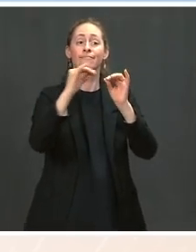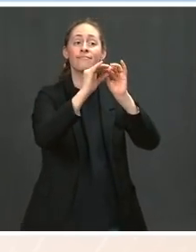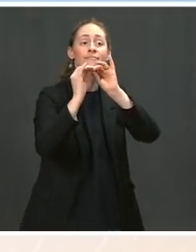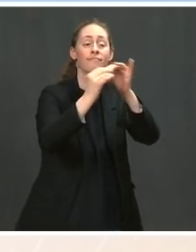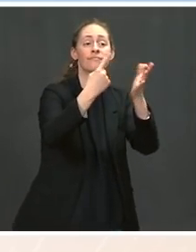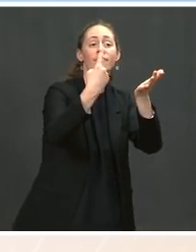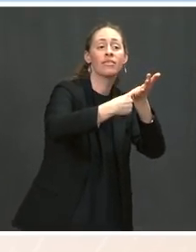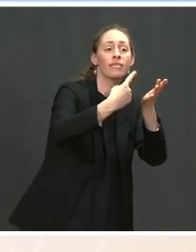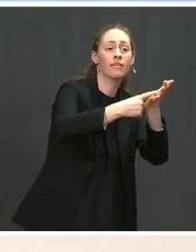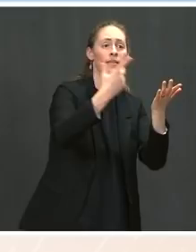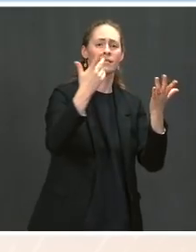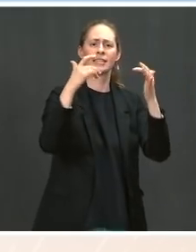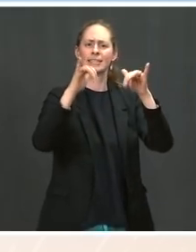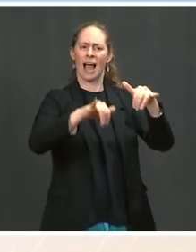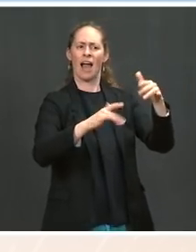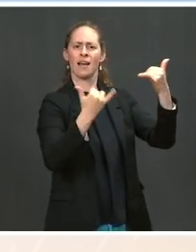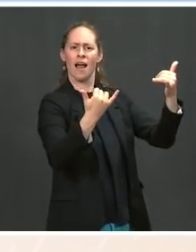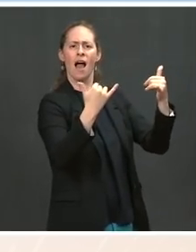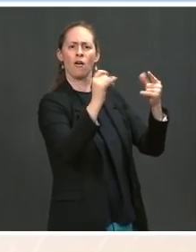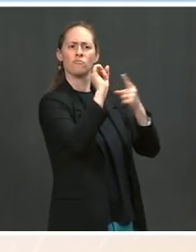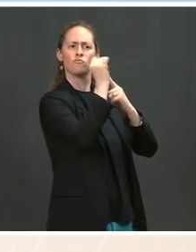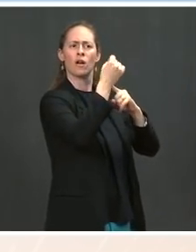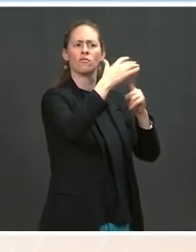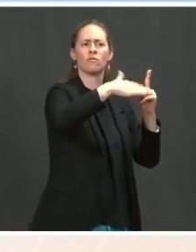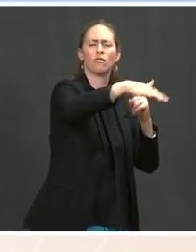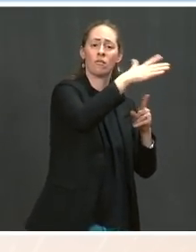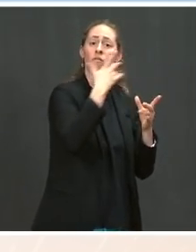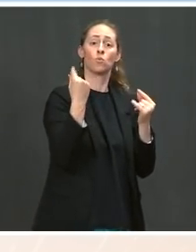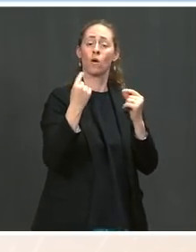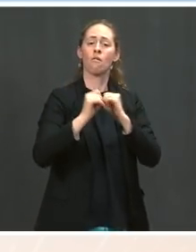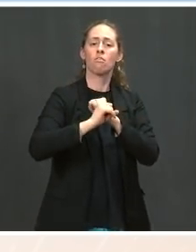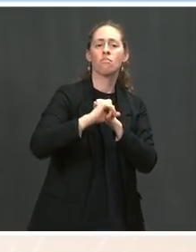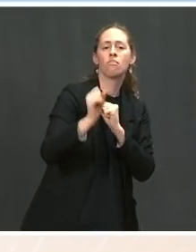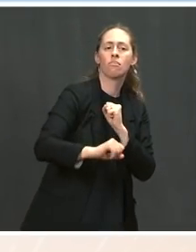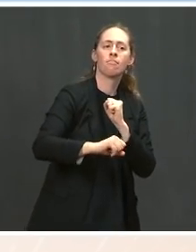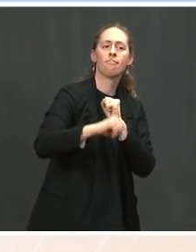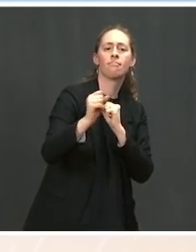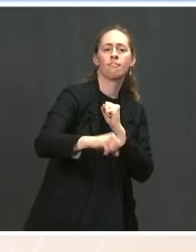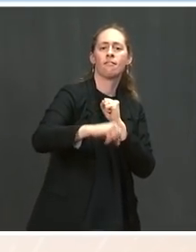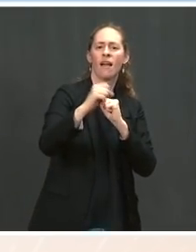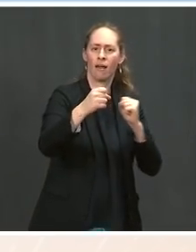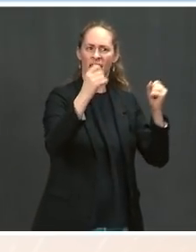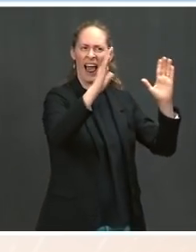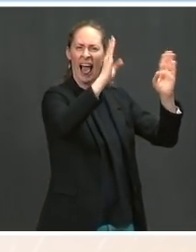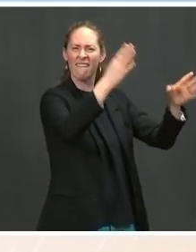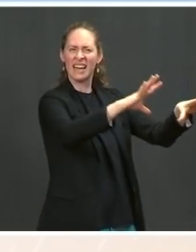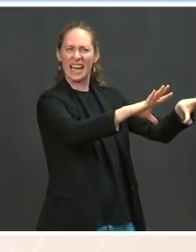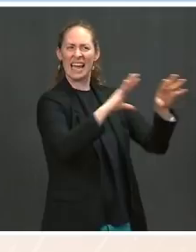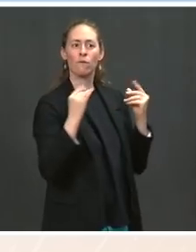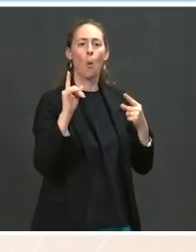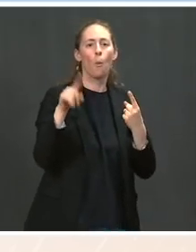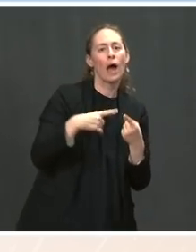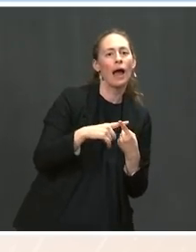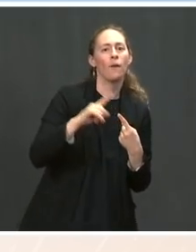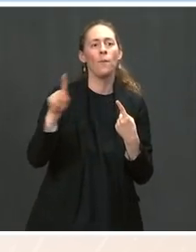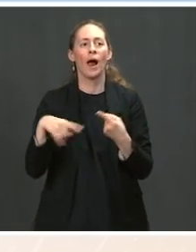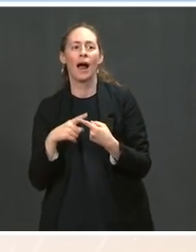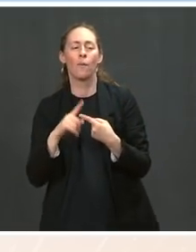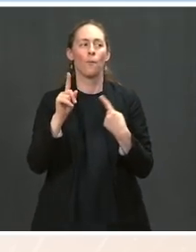it punts it down the road -- we will never leave. What conditions would we be required to leave? By how long? What is it -- what would -- does that mean?